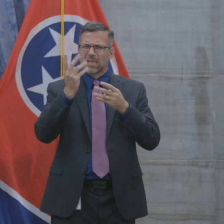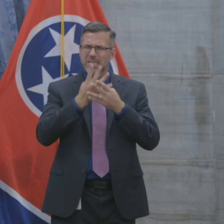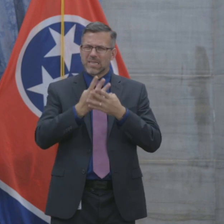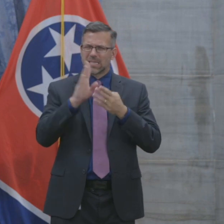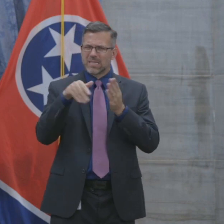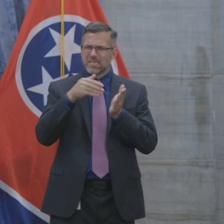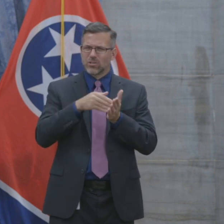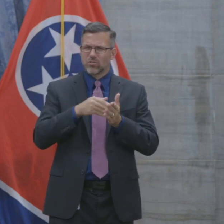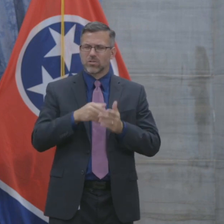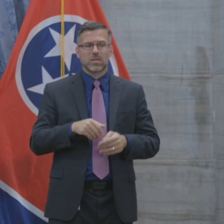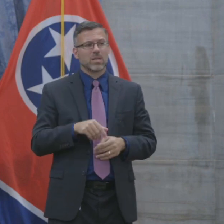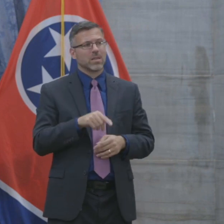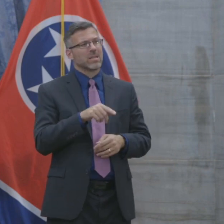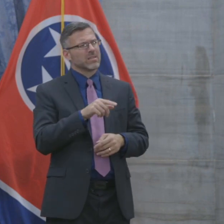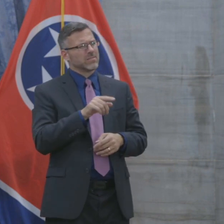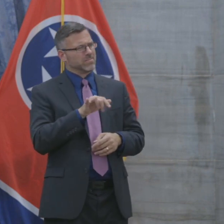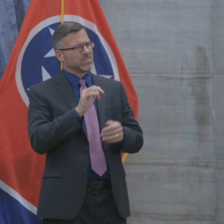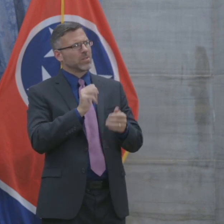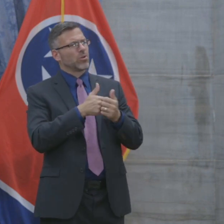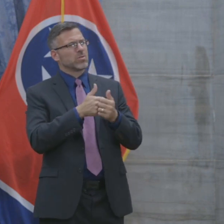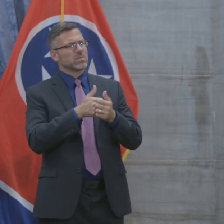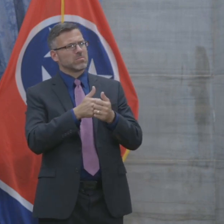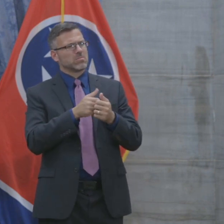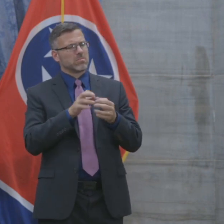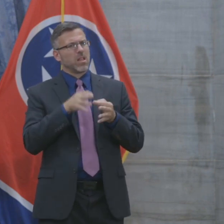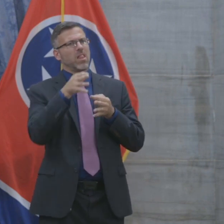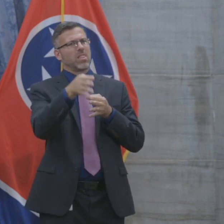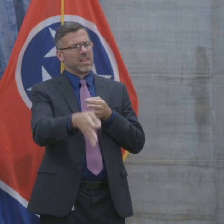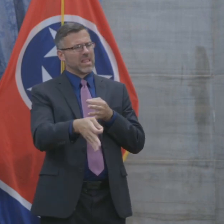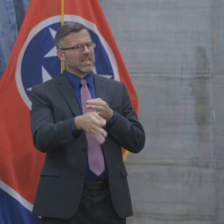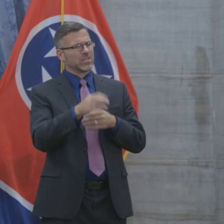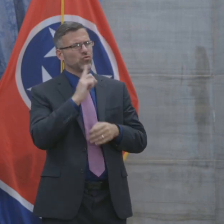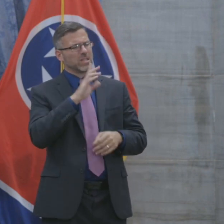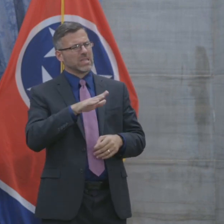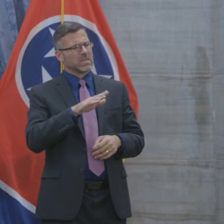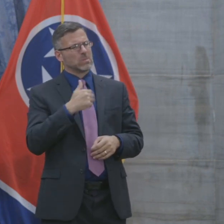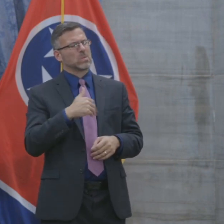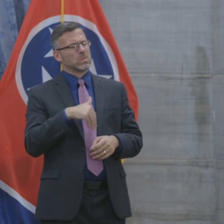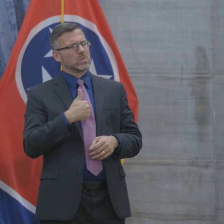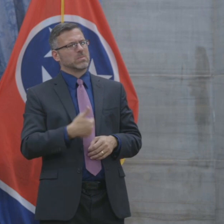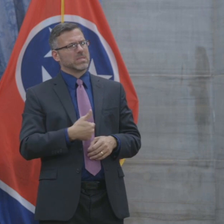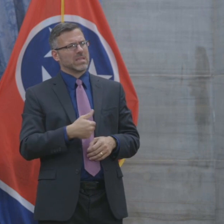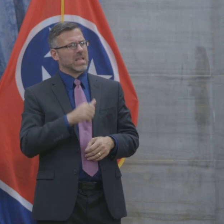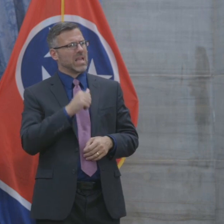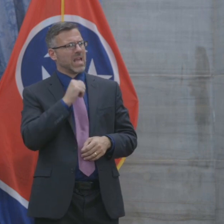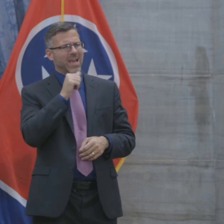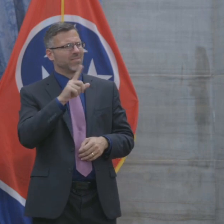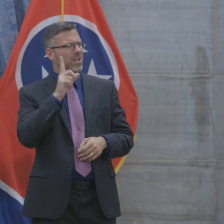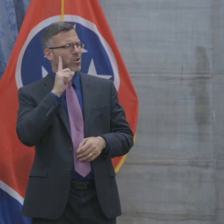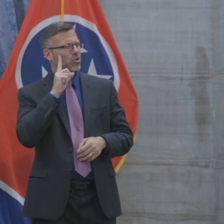see those hospitalizations. And then deaths are going to be even later than that. So it's not surprising. It's just going to